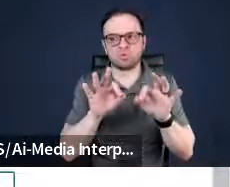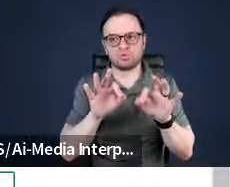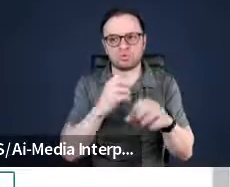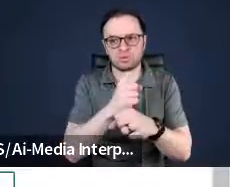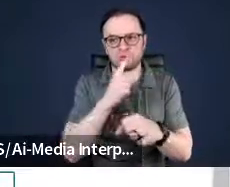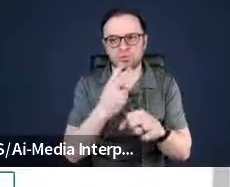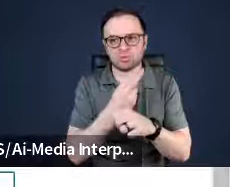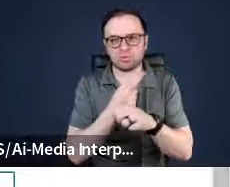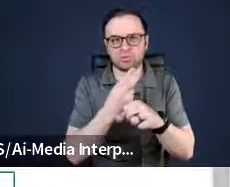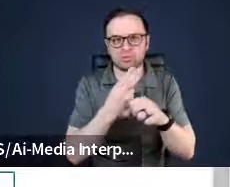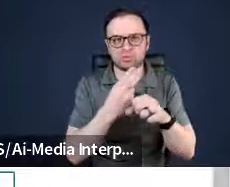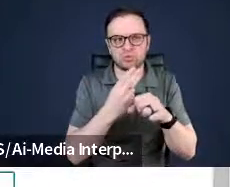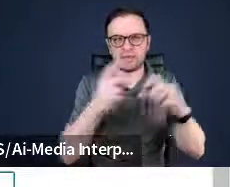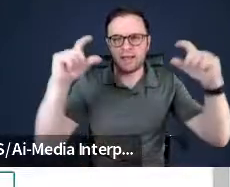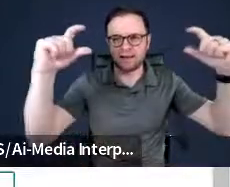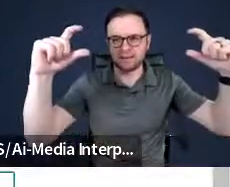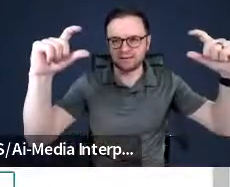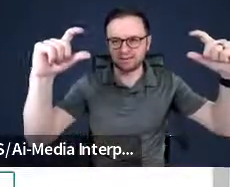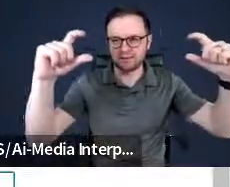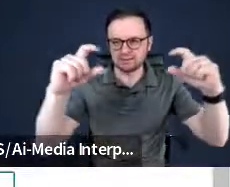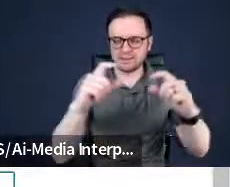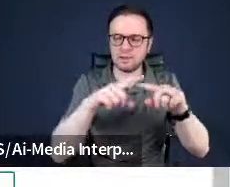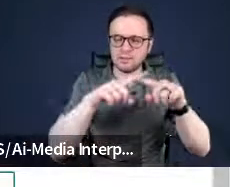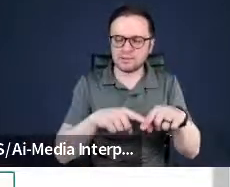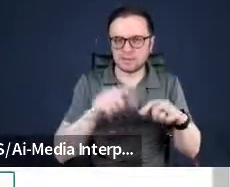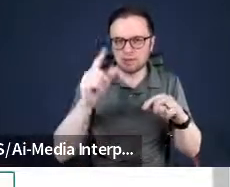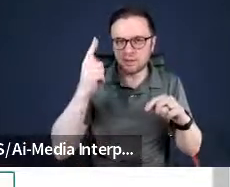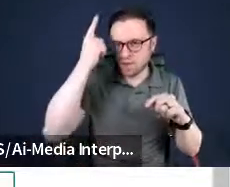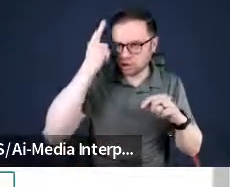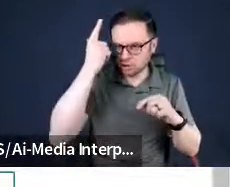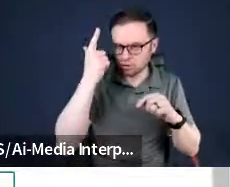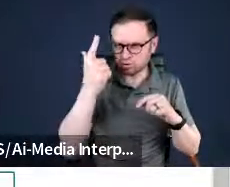As Andrew said it is important to use headings based on logical structure